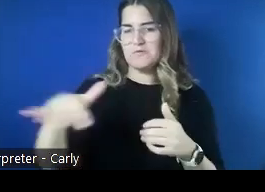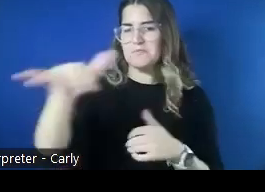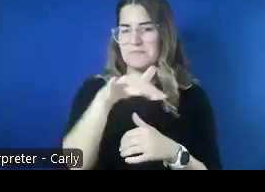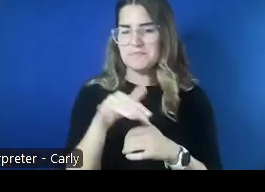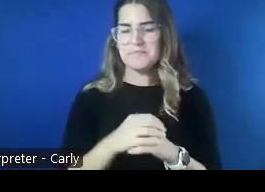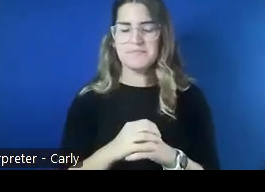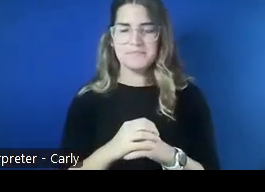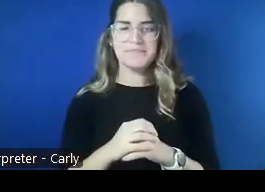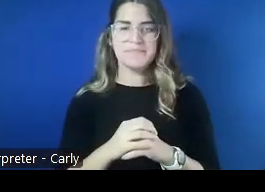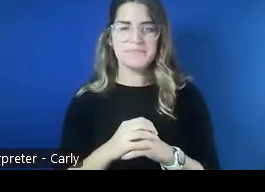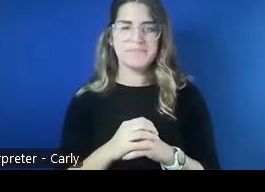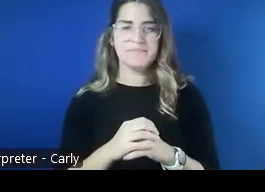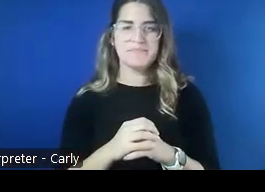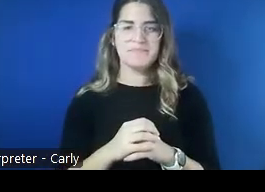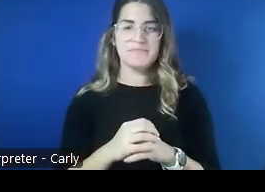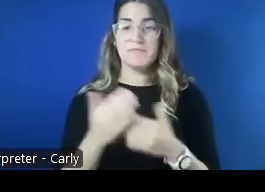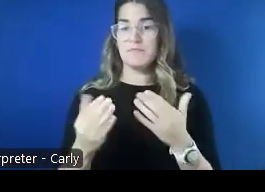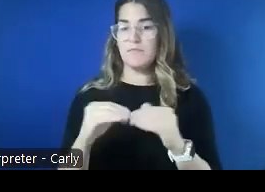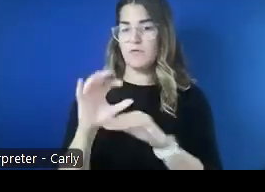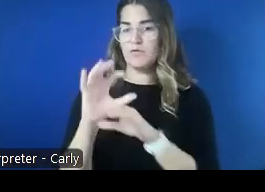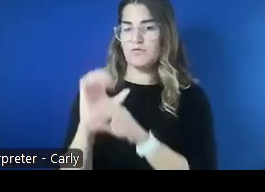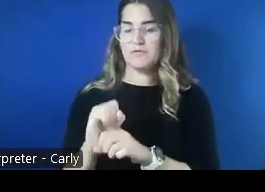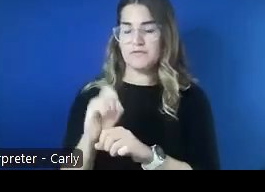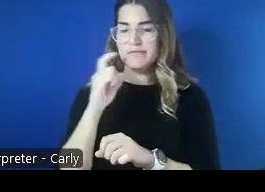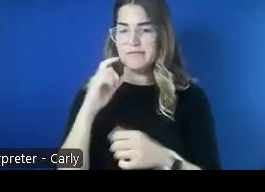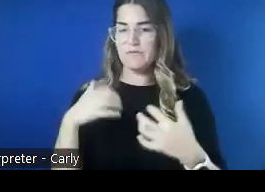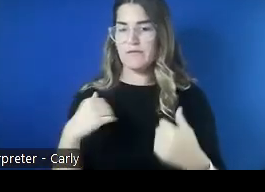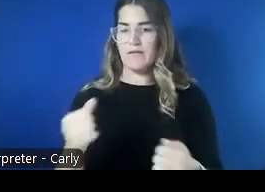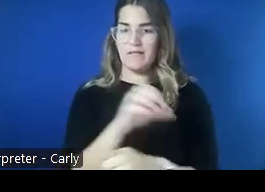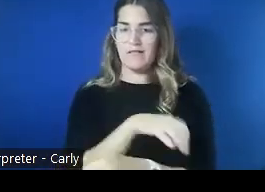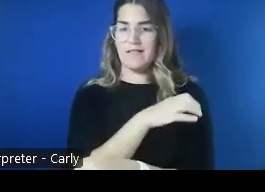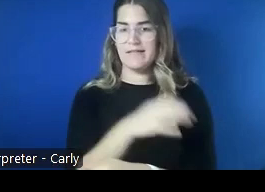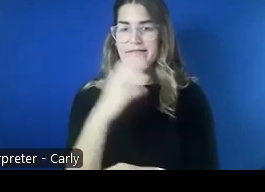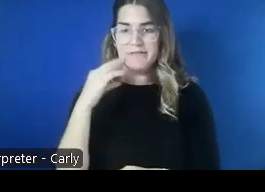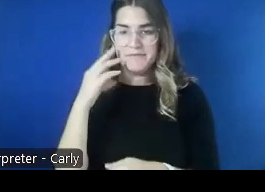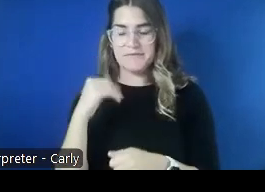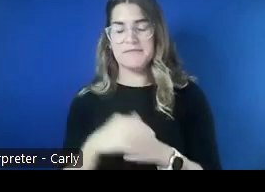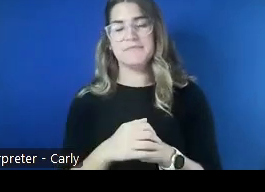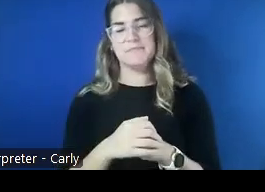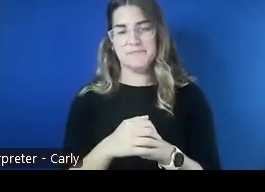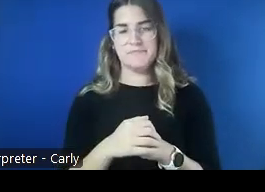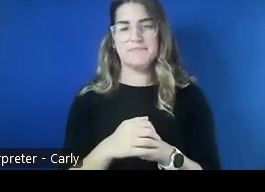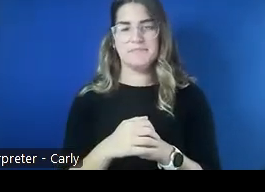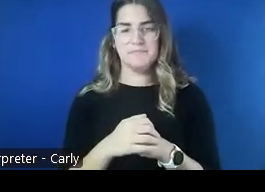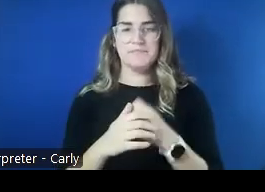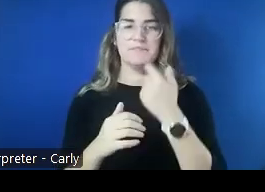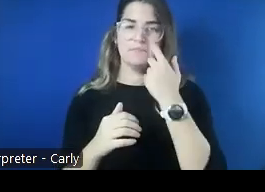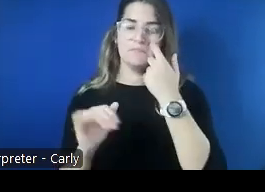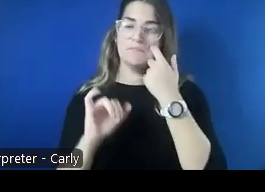um or a traditional um adult mental health clinic um and then we have also formed a collaboration